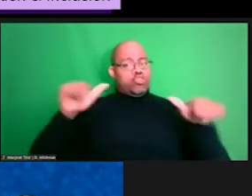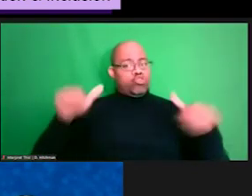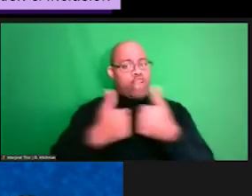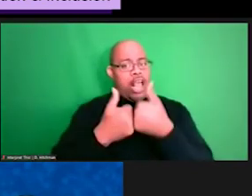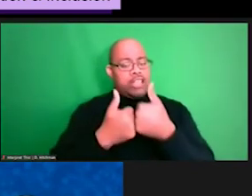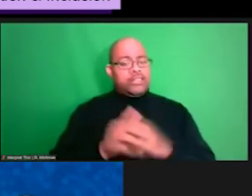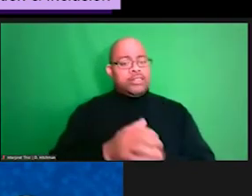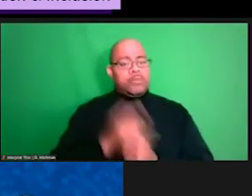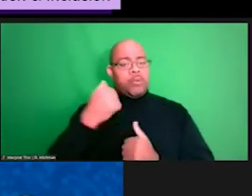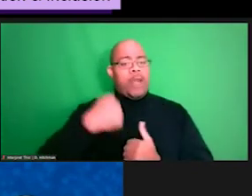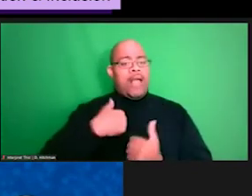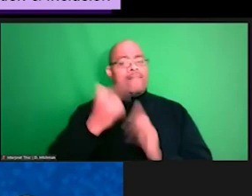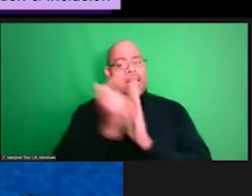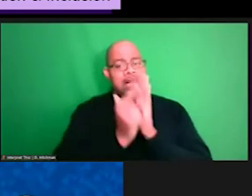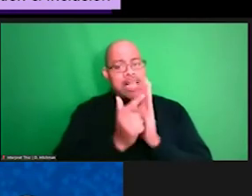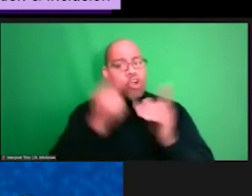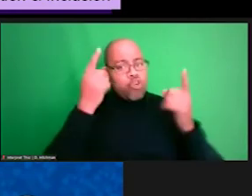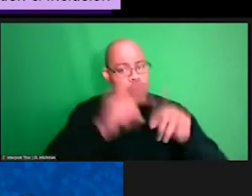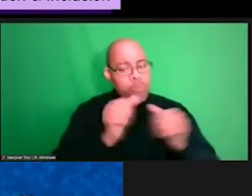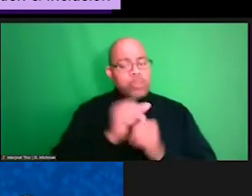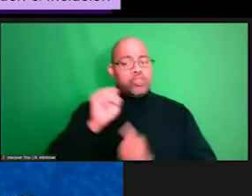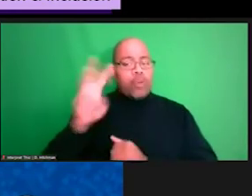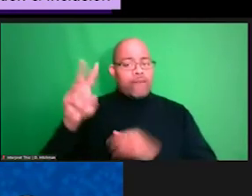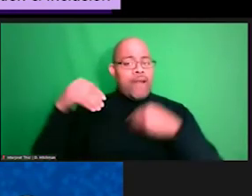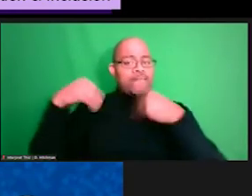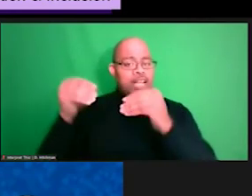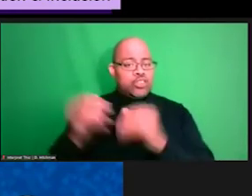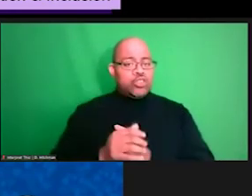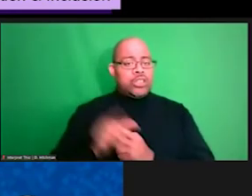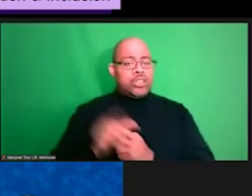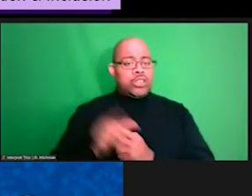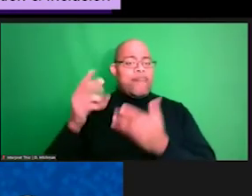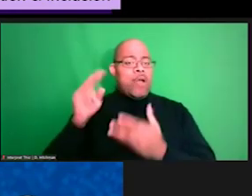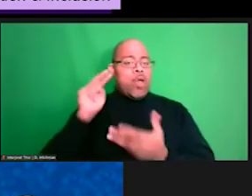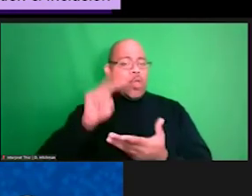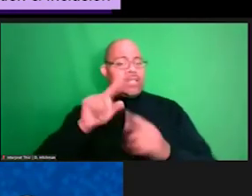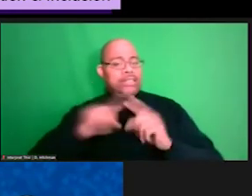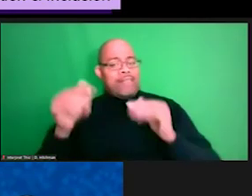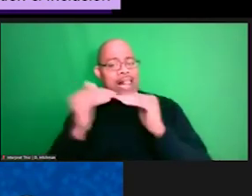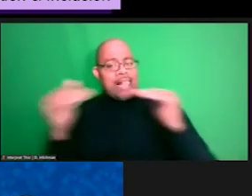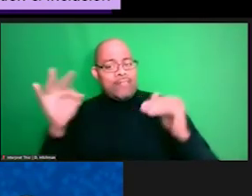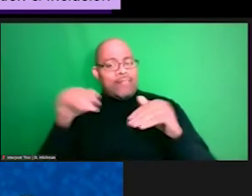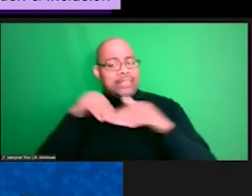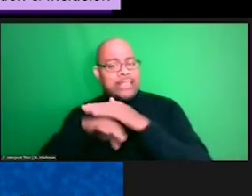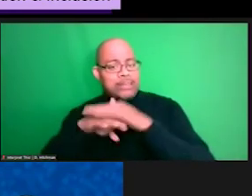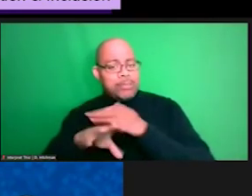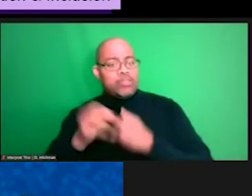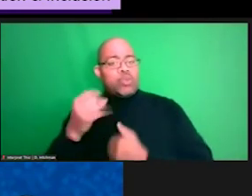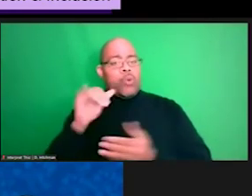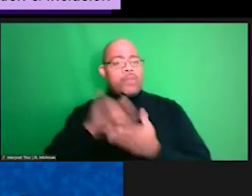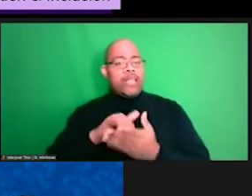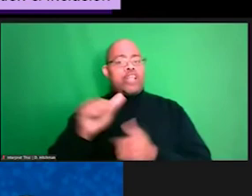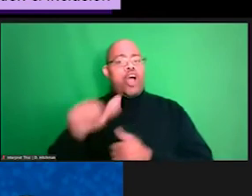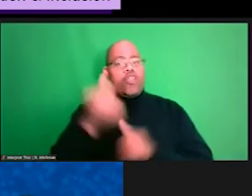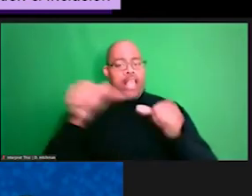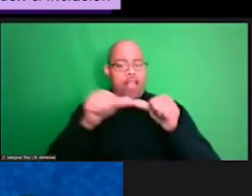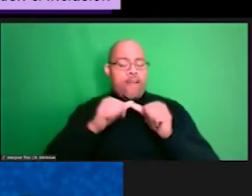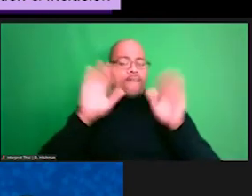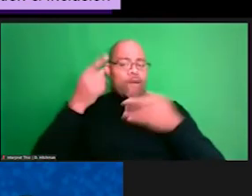we have legal agreements with these software vendors. They may be looking at different levels of accessibility, and so that's another area of focus for us.